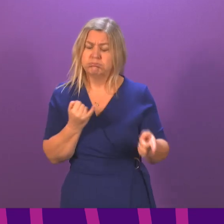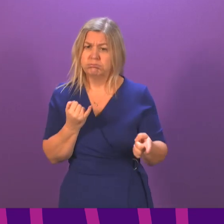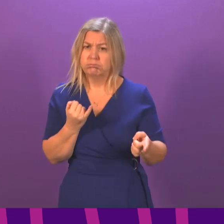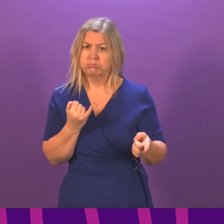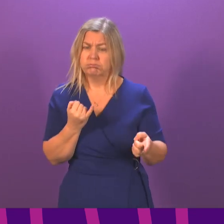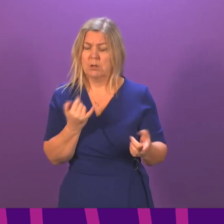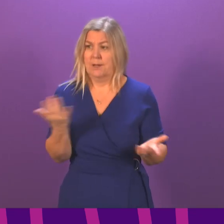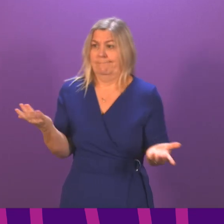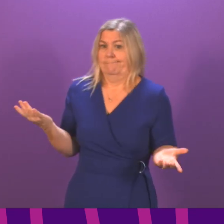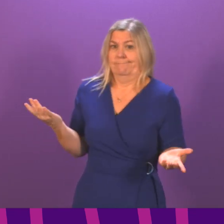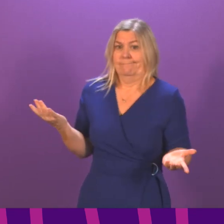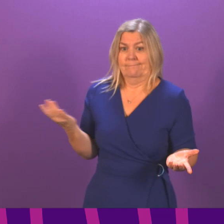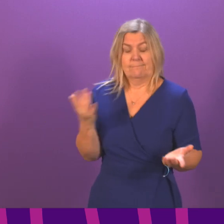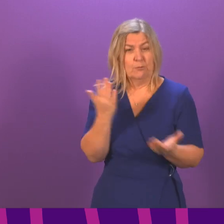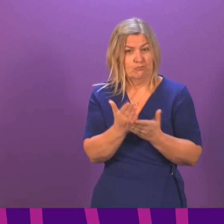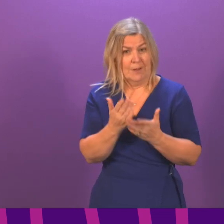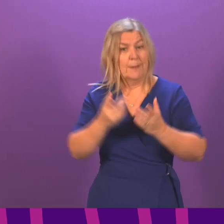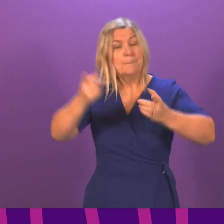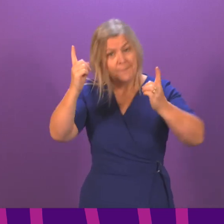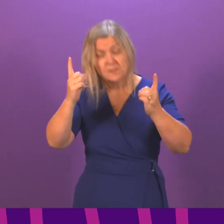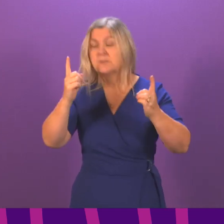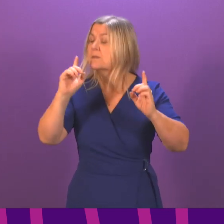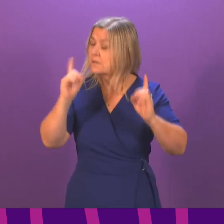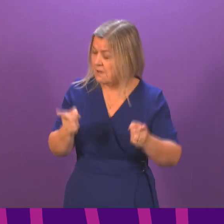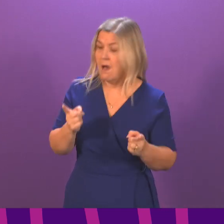The starting point in the ministerial code is that ministers must not divulge the contents